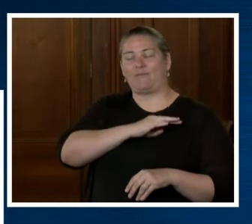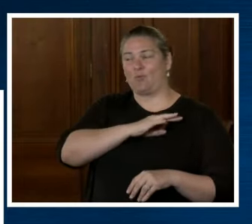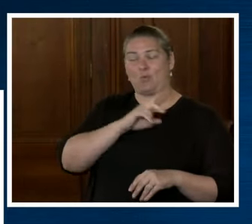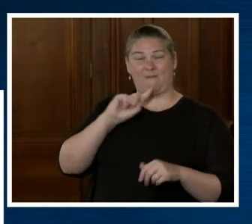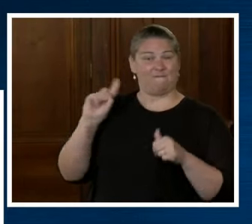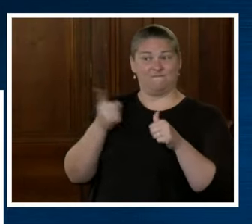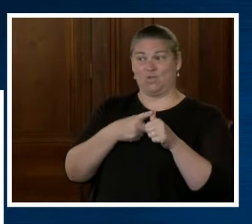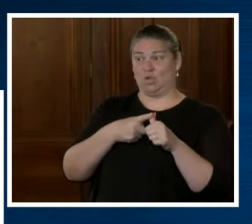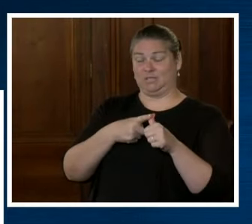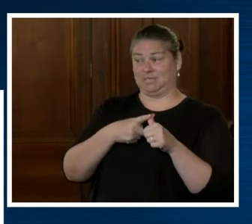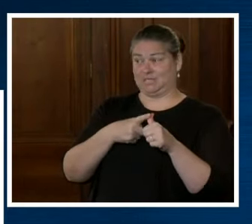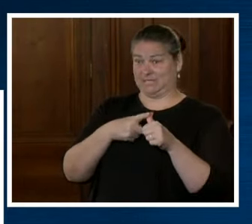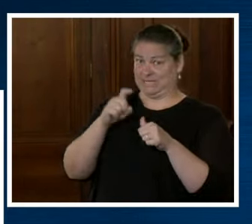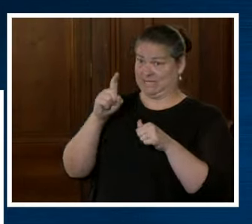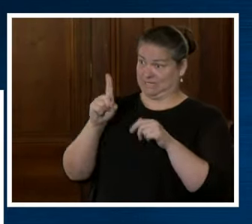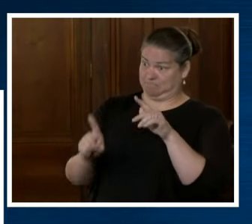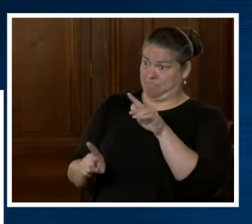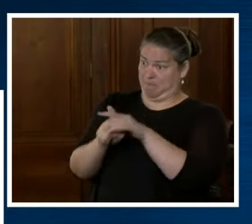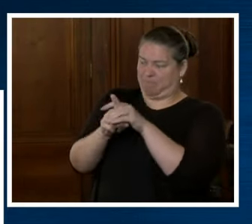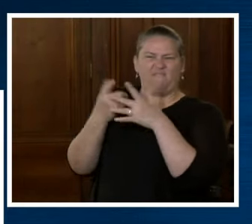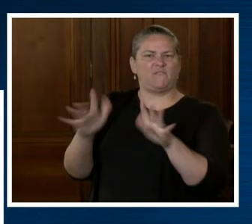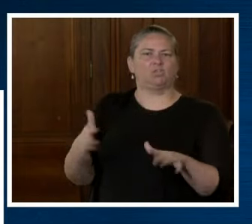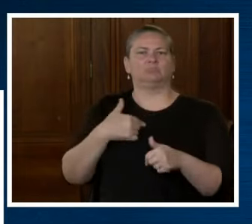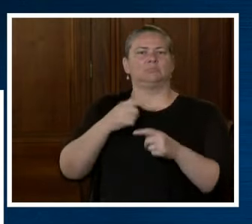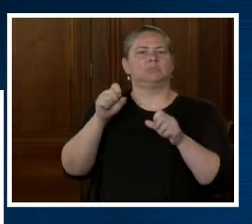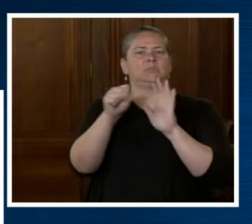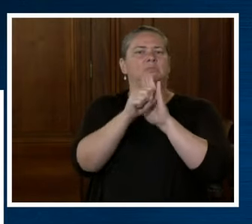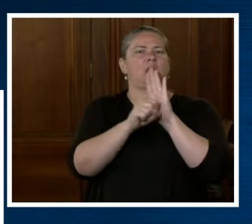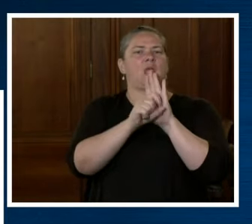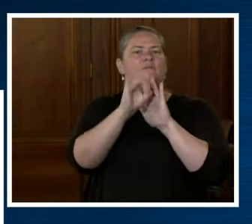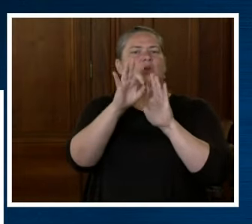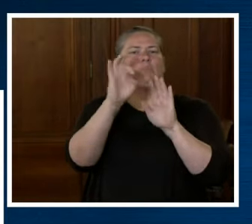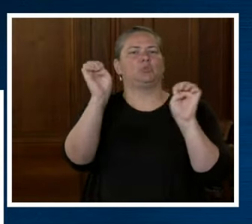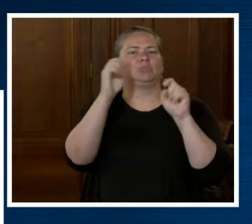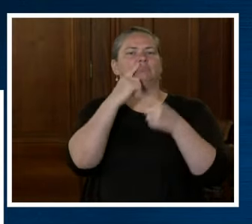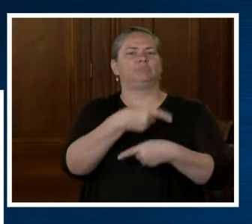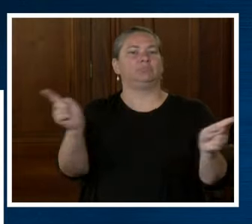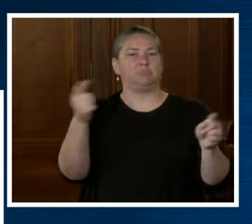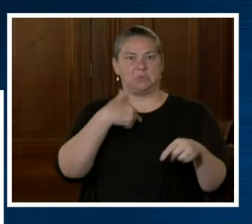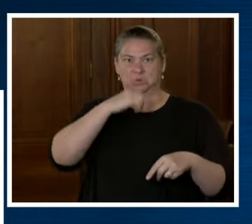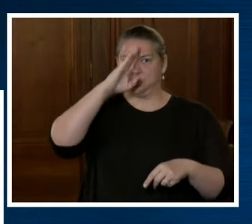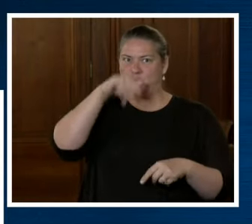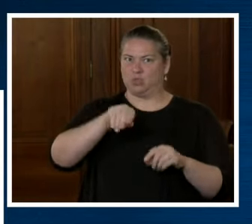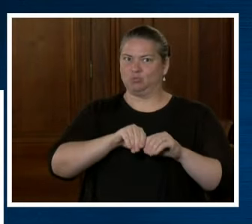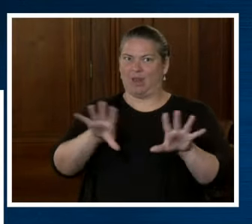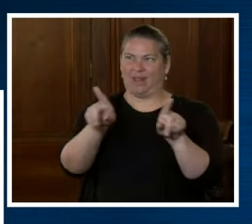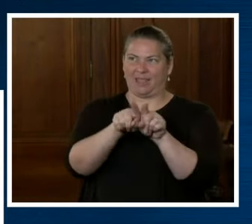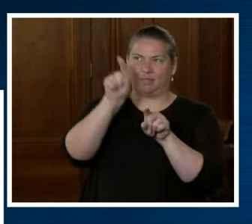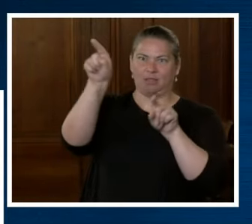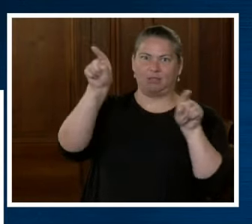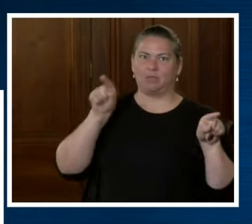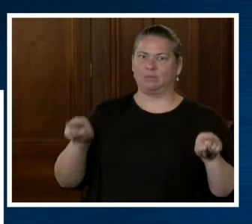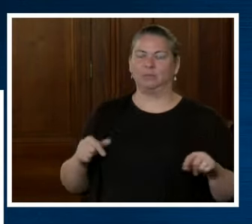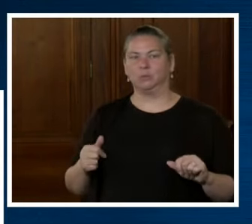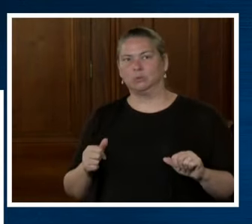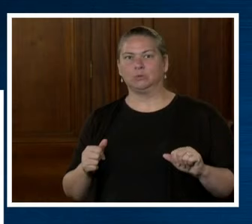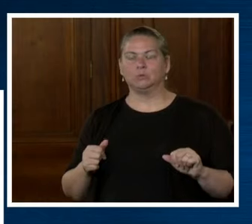AND THIS WAS THE NEXT WEEK.